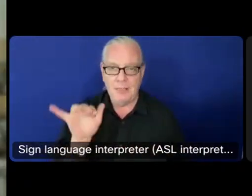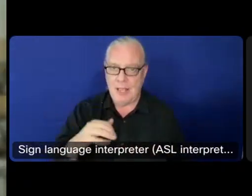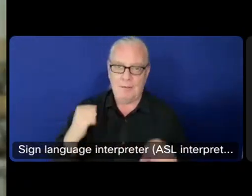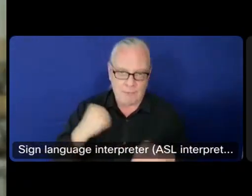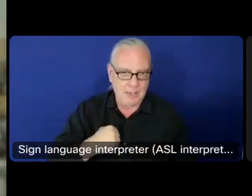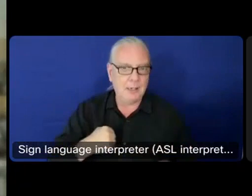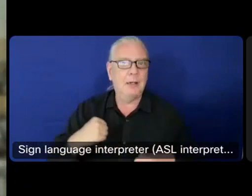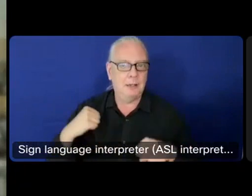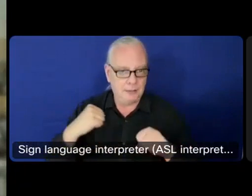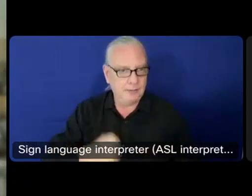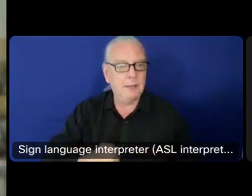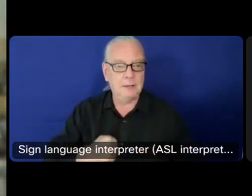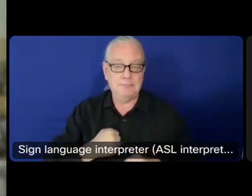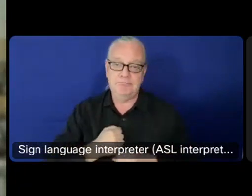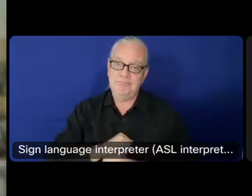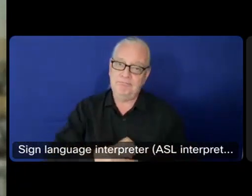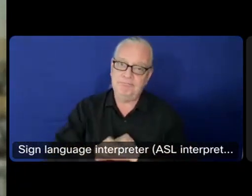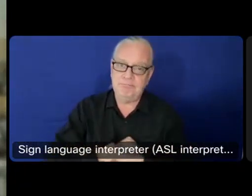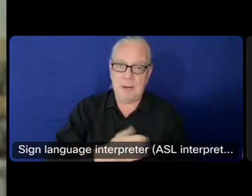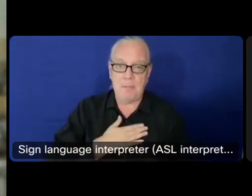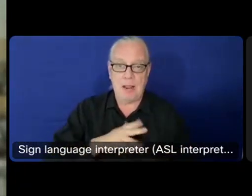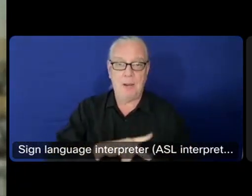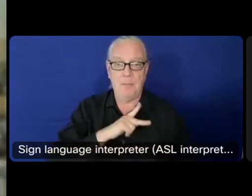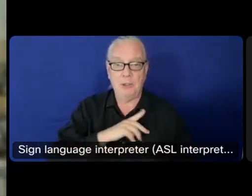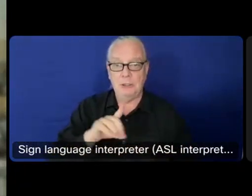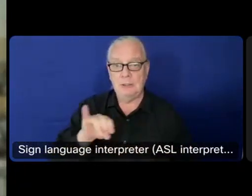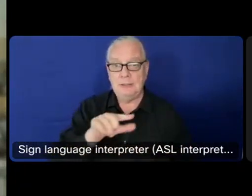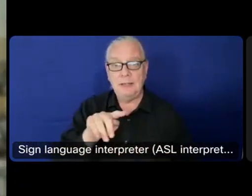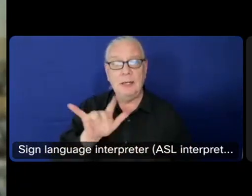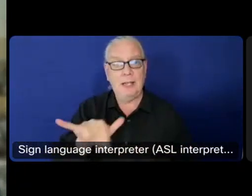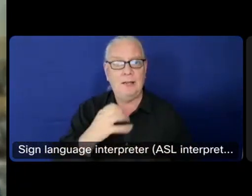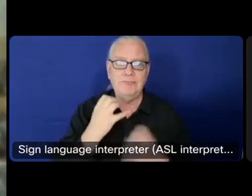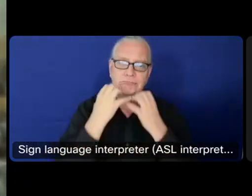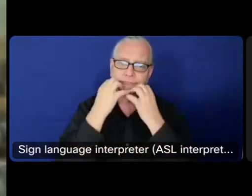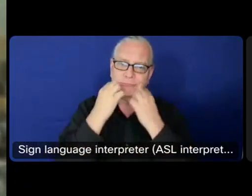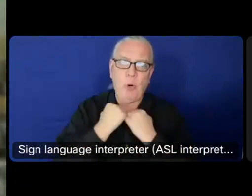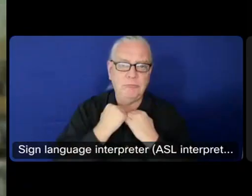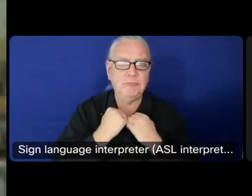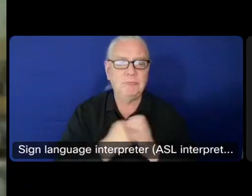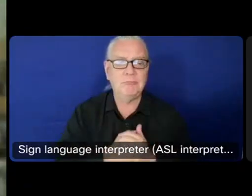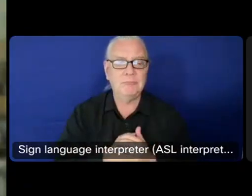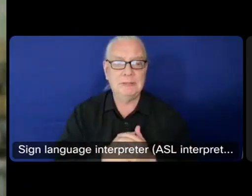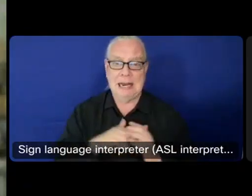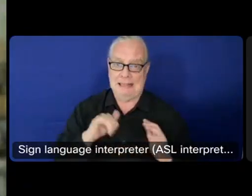dignity is really, really important. And the community in which we surround ourselves and the folks who are